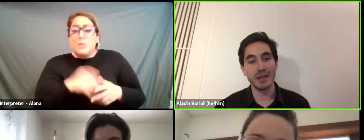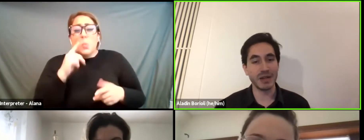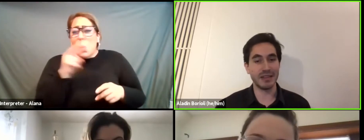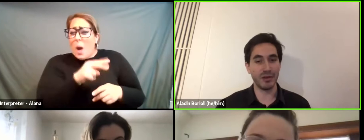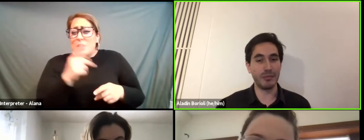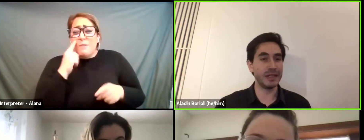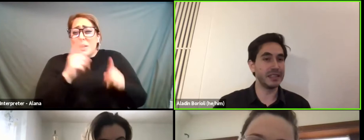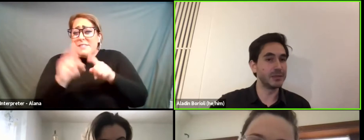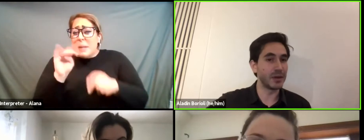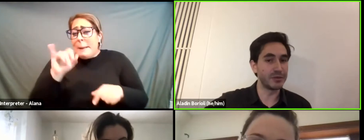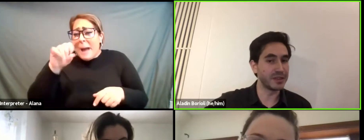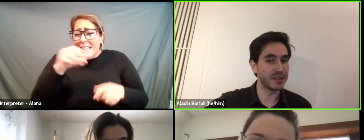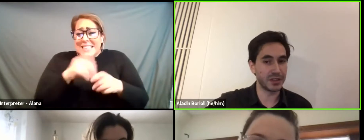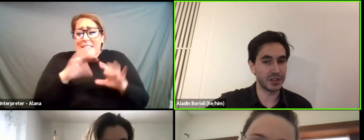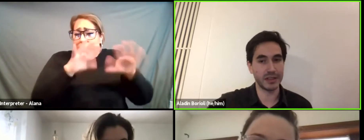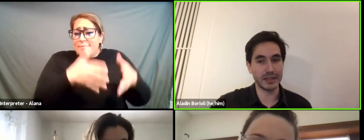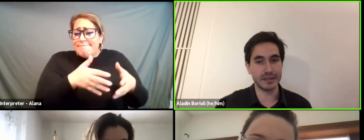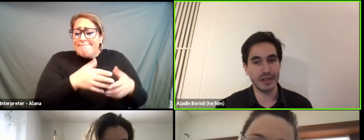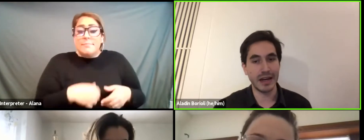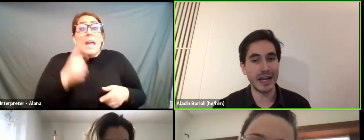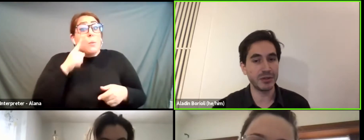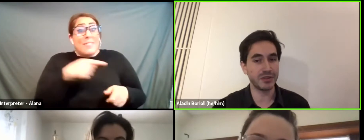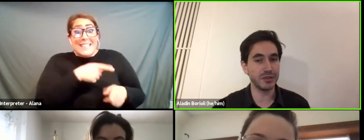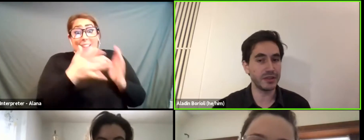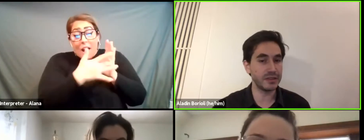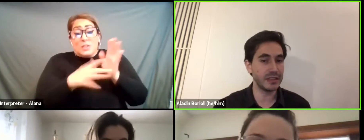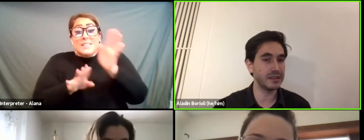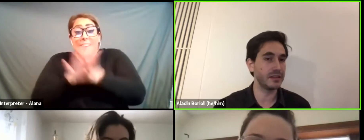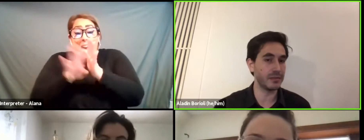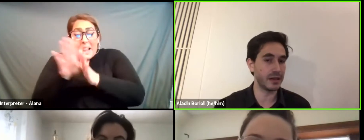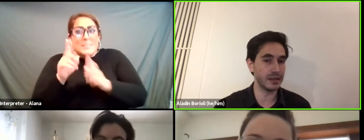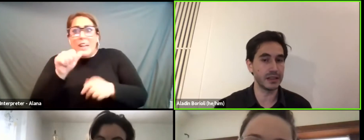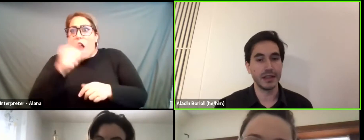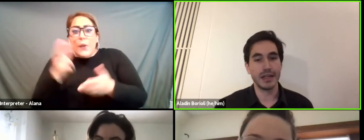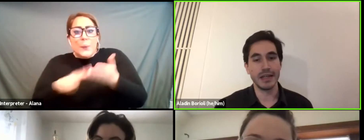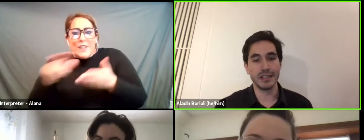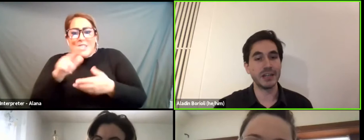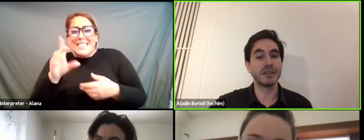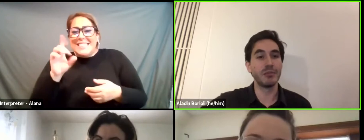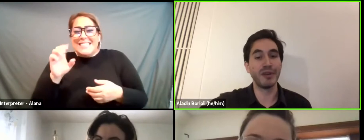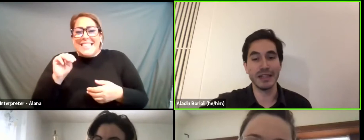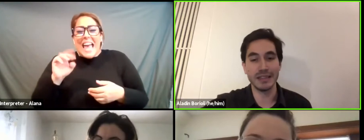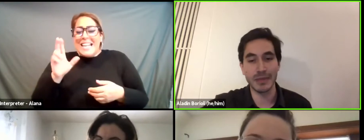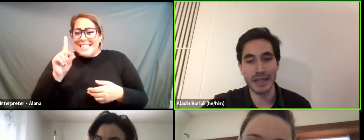was developed by a team of researchers at Aeres University in Denmark and generously provided by